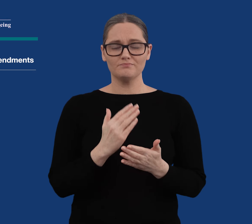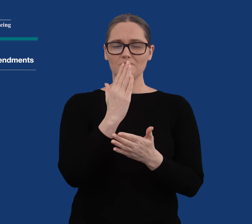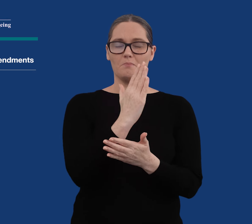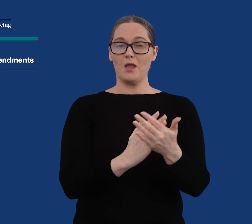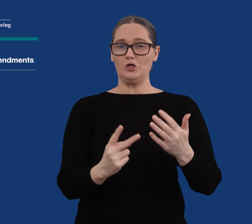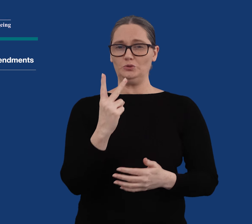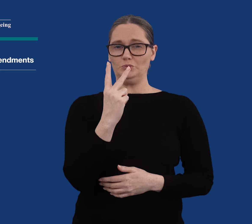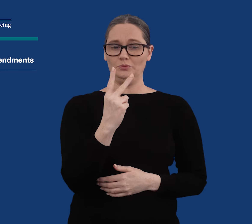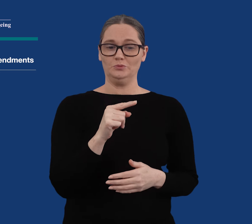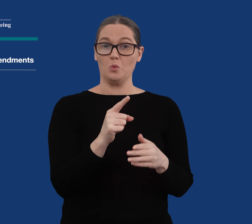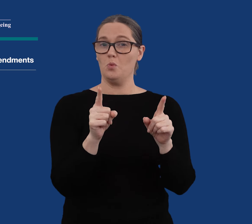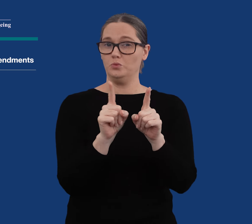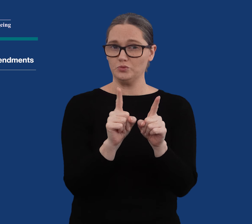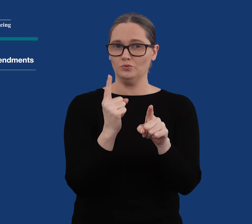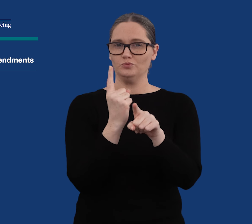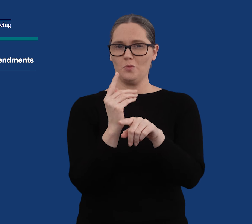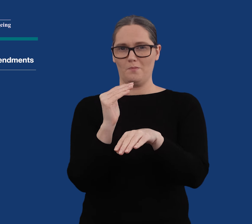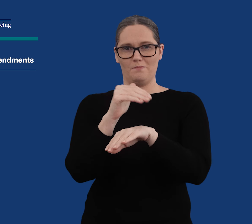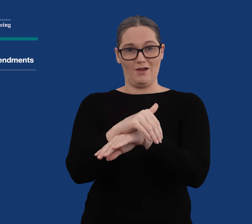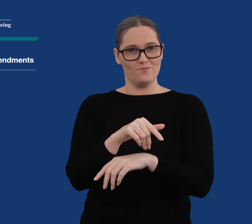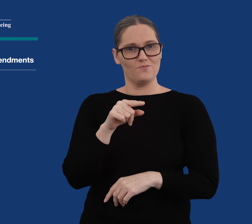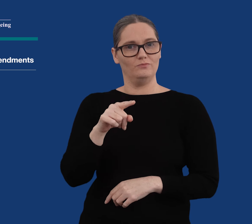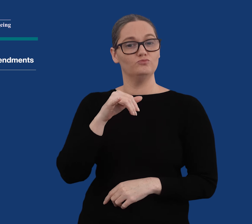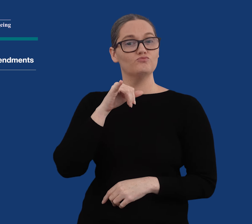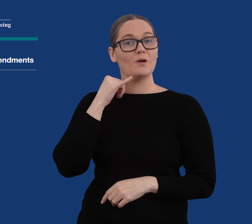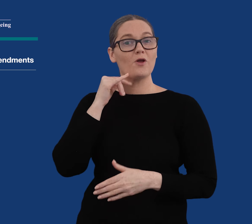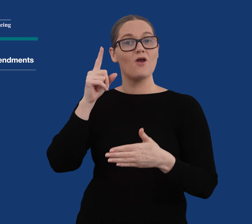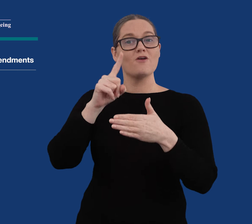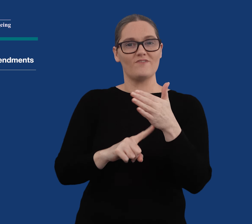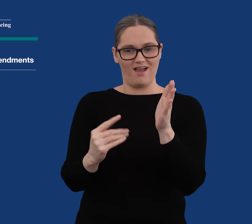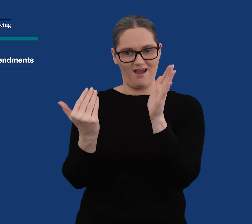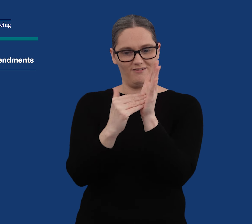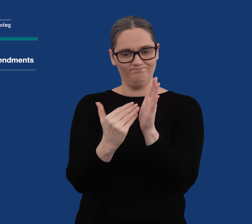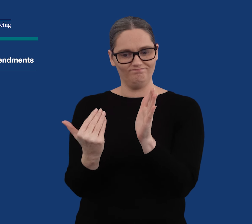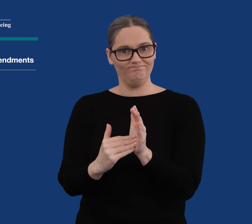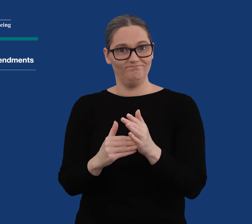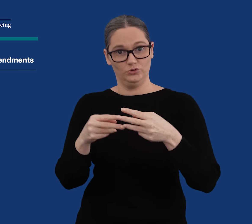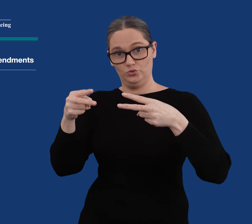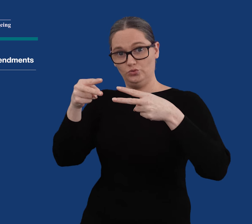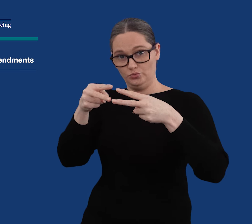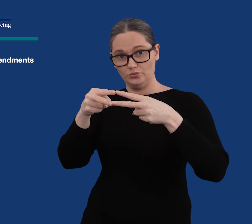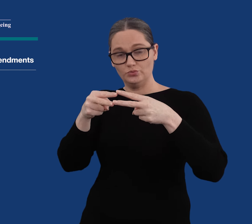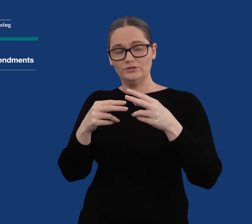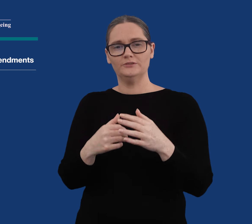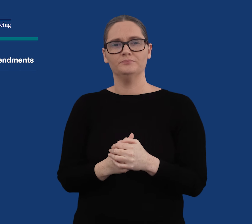In addition, this part introduces criminal offences: